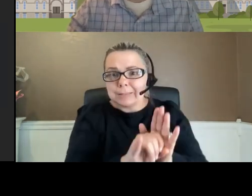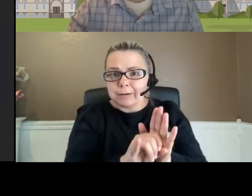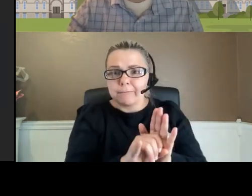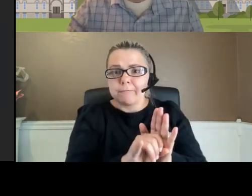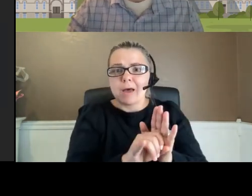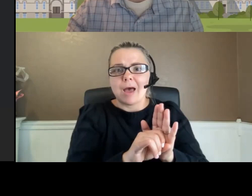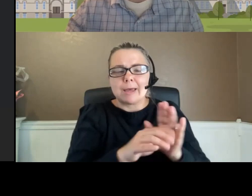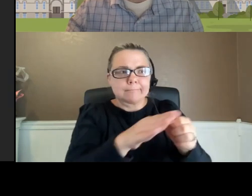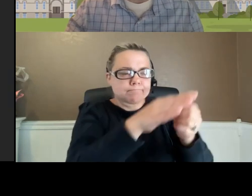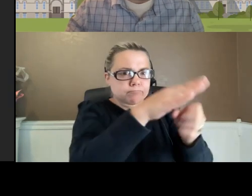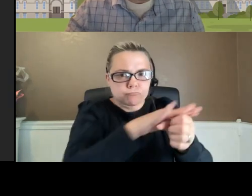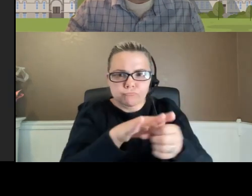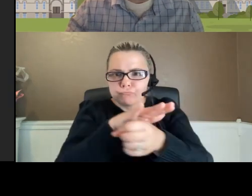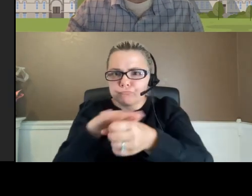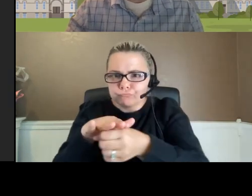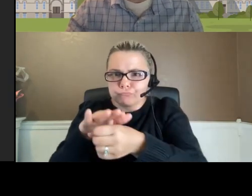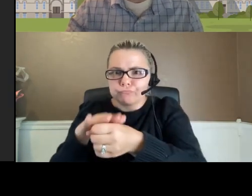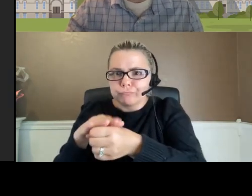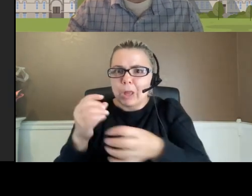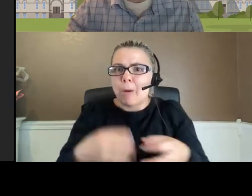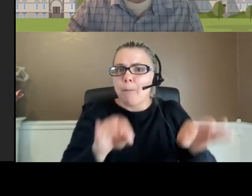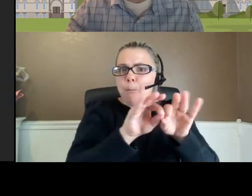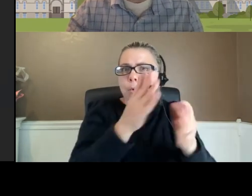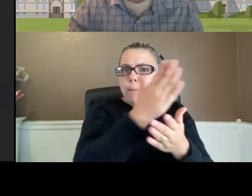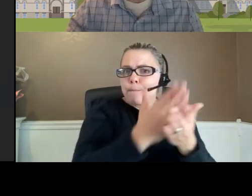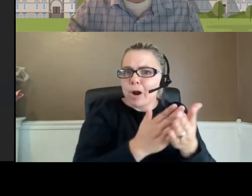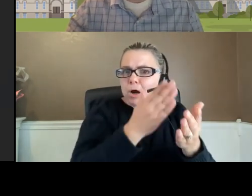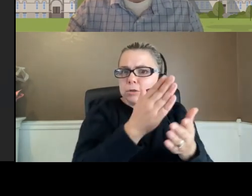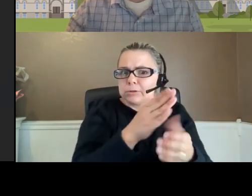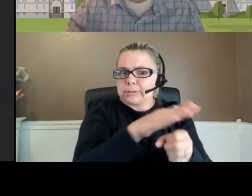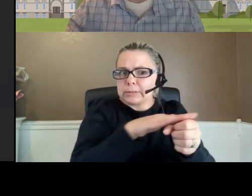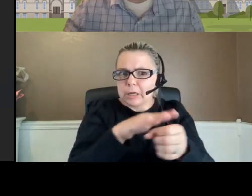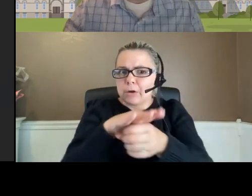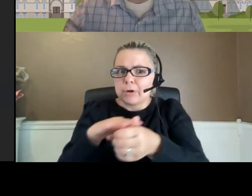landmarks. You can hit the H key to navigate by headings within the page. That can give you a